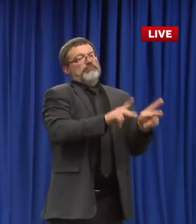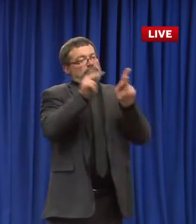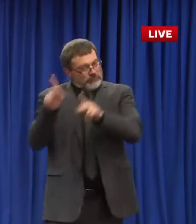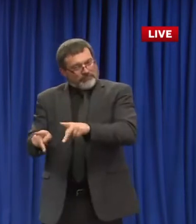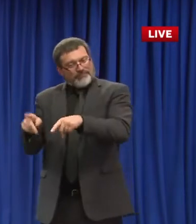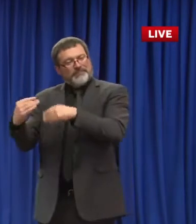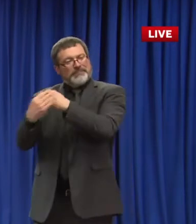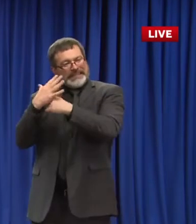ENCOURAGE HERE AT SOME POINT.